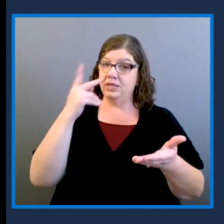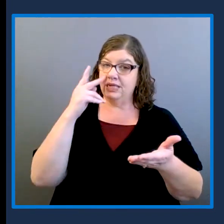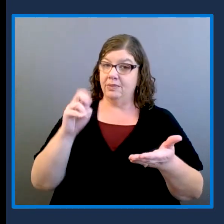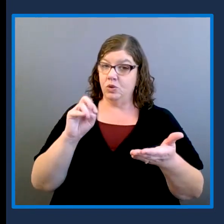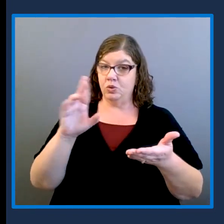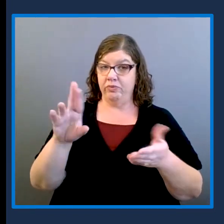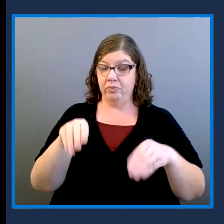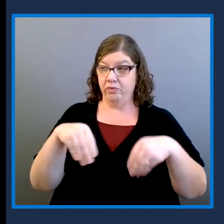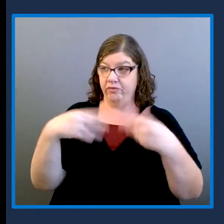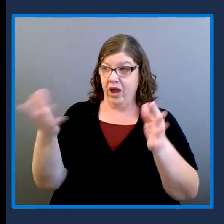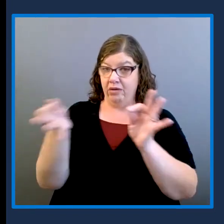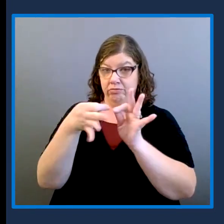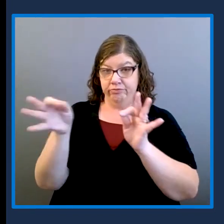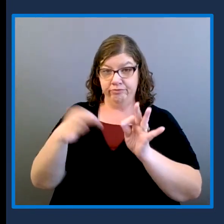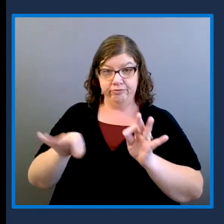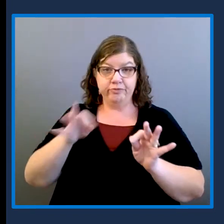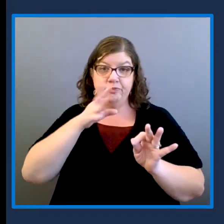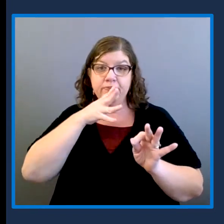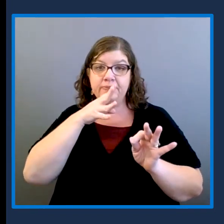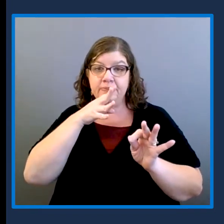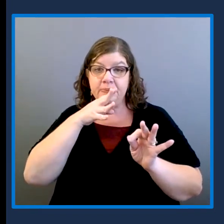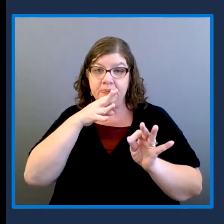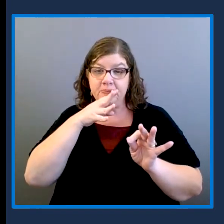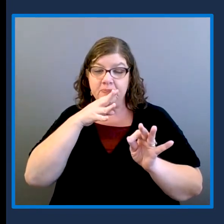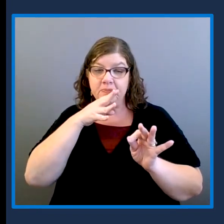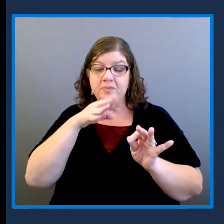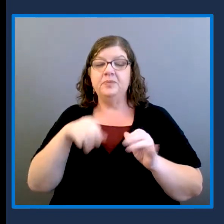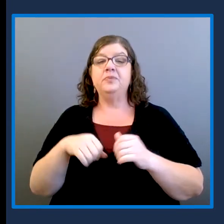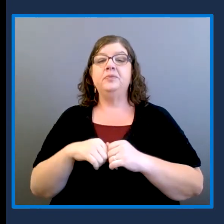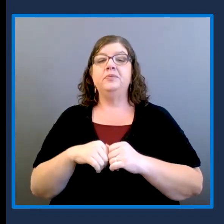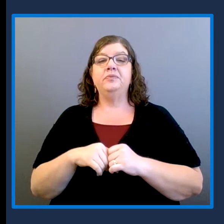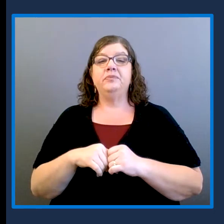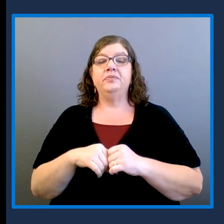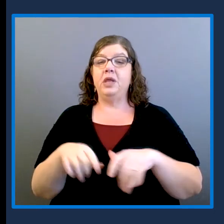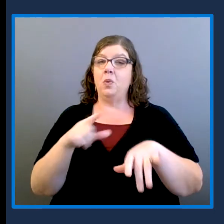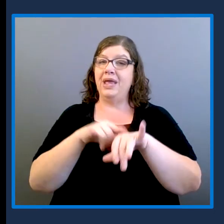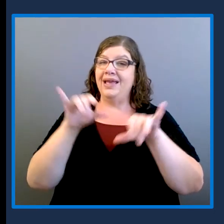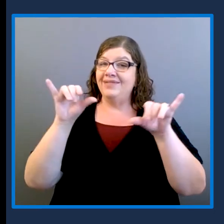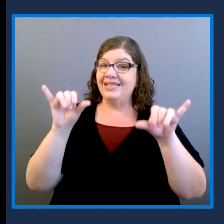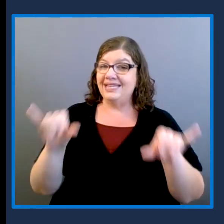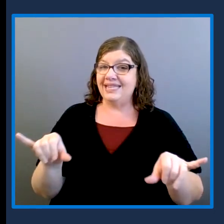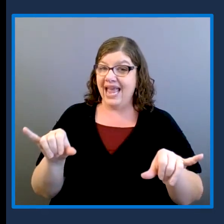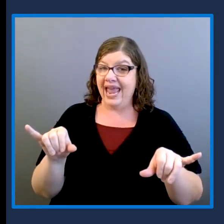you can see that immersive reader is providing that text-to-speech as well as we have the same